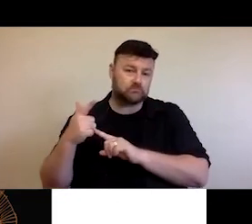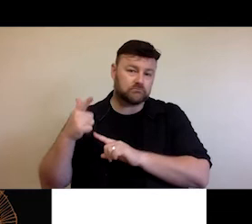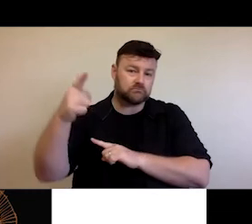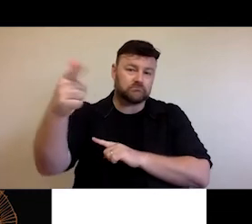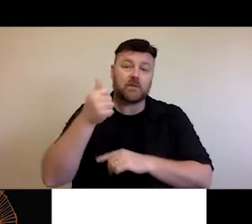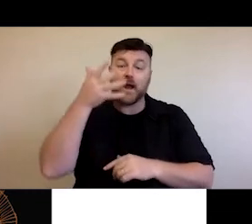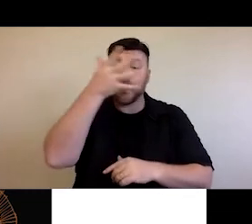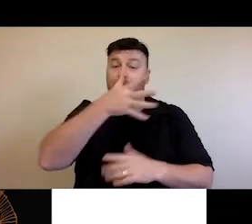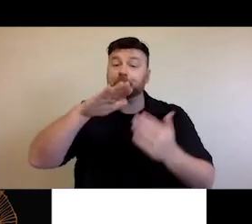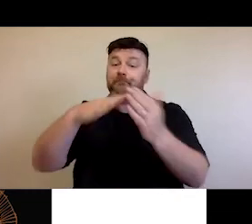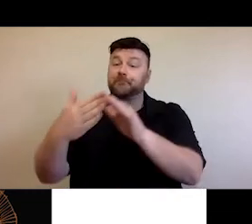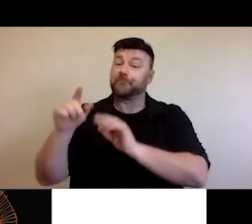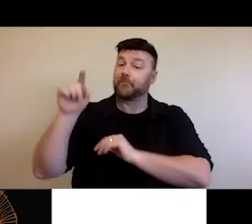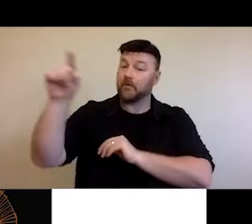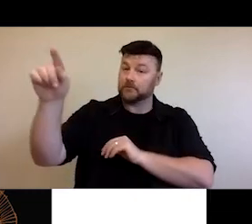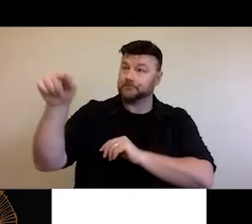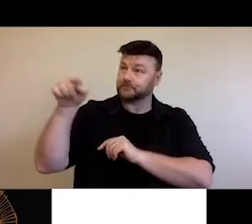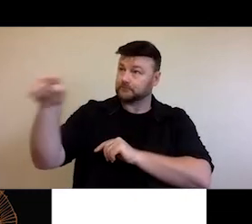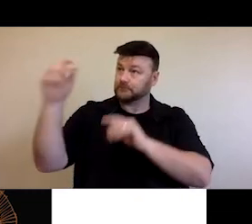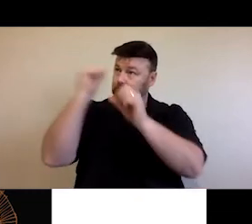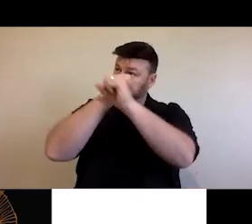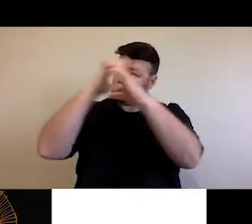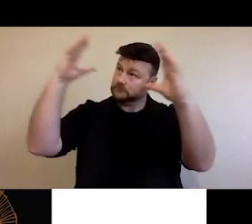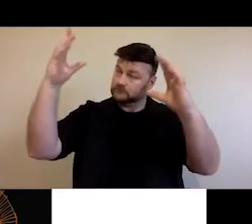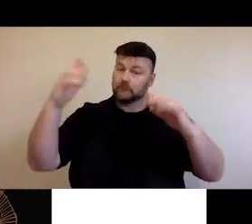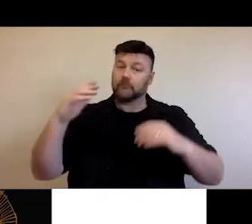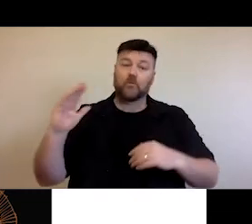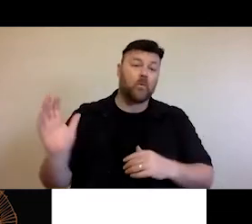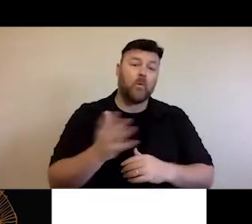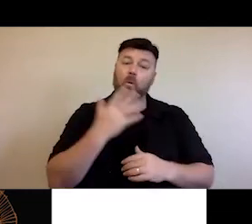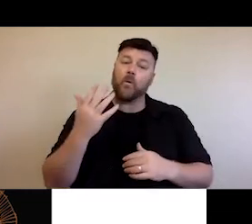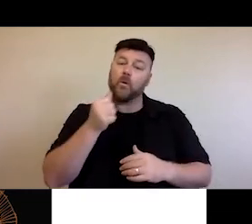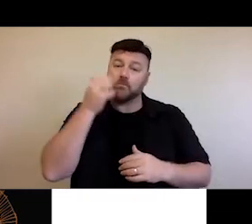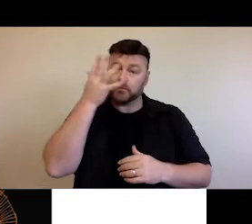their vision is that all Anangu living well in both worlds - their